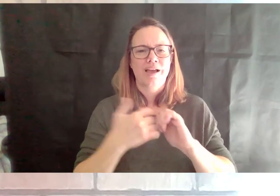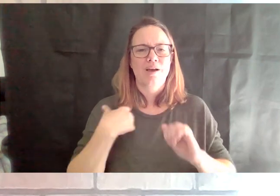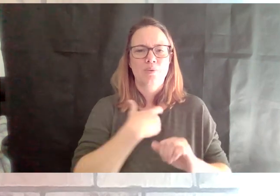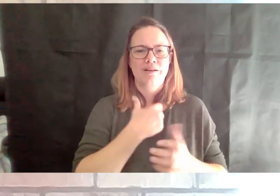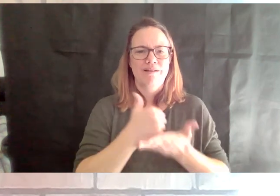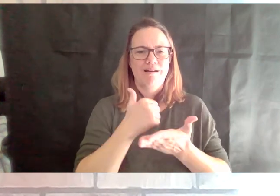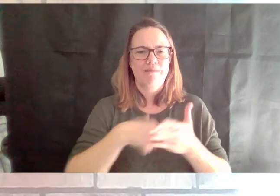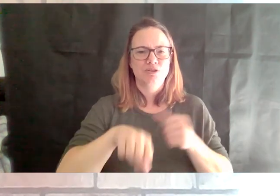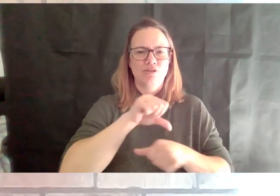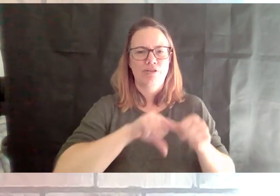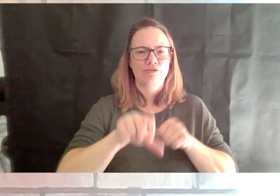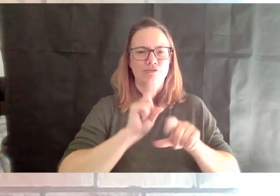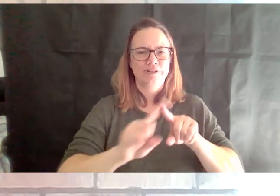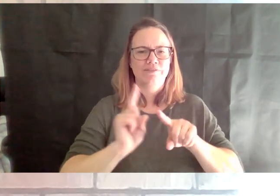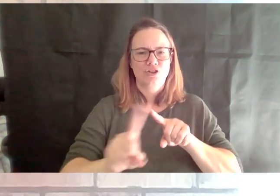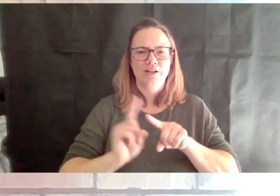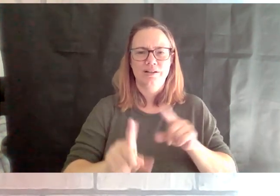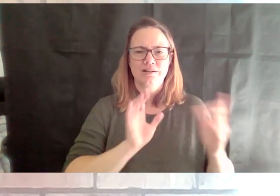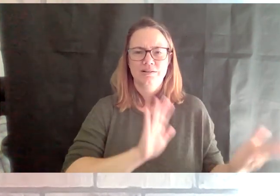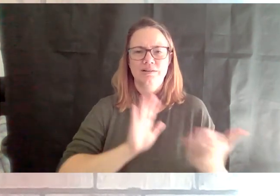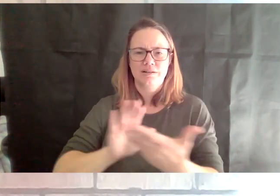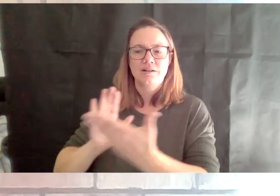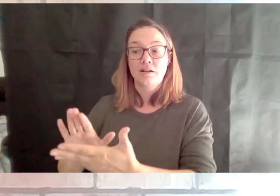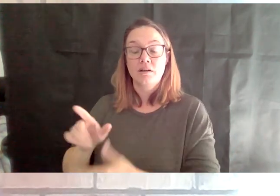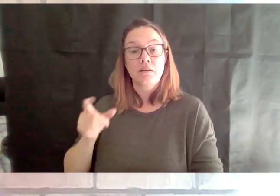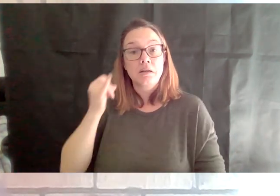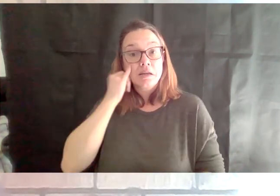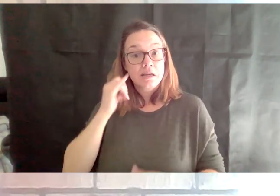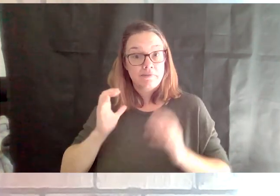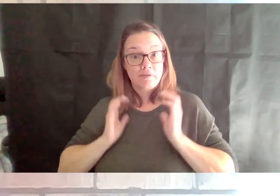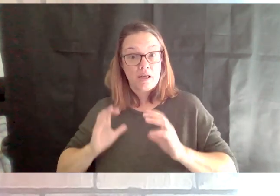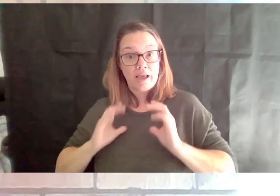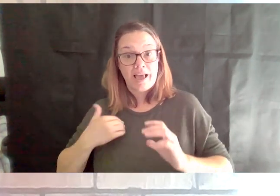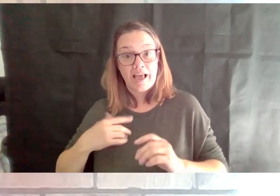Oftentimes, when a client will have a question about a topic